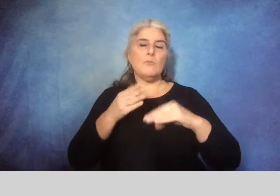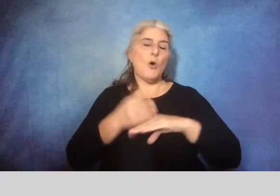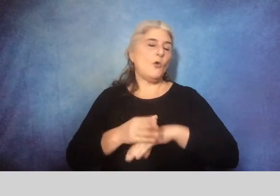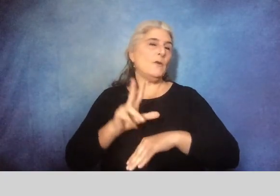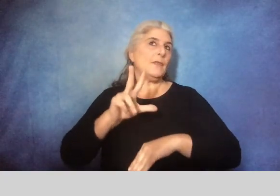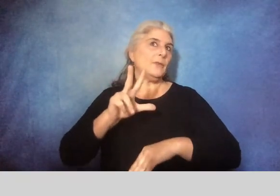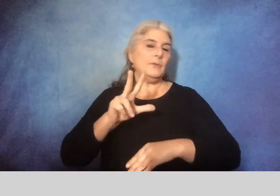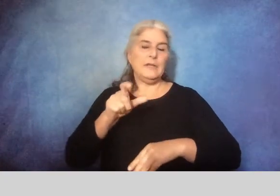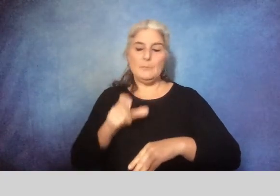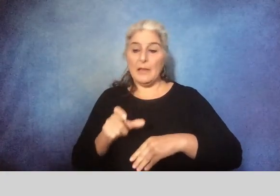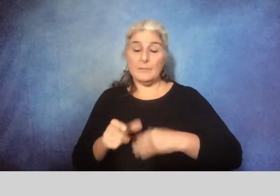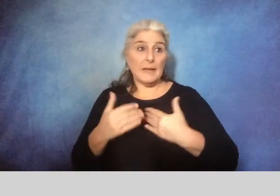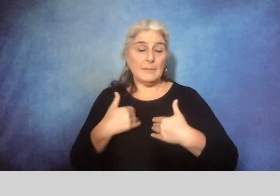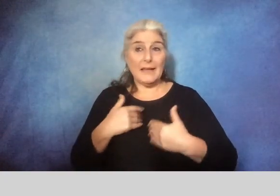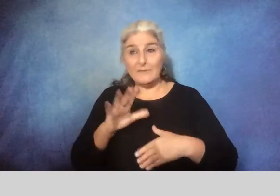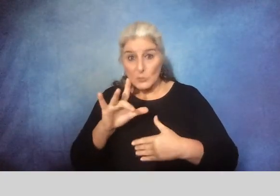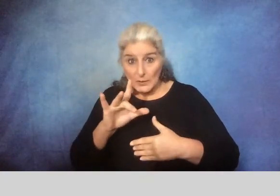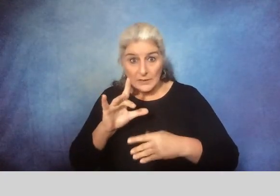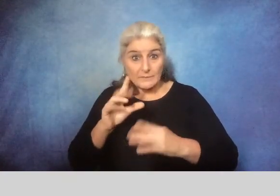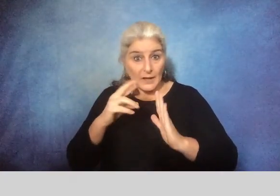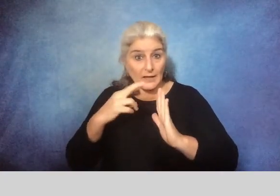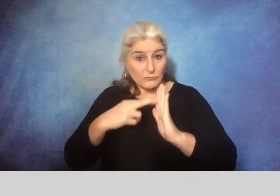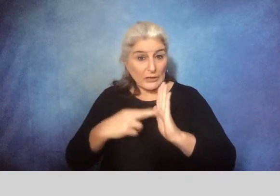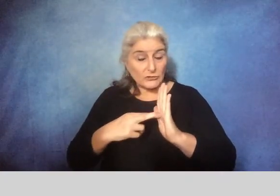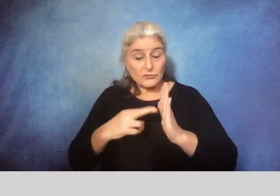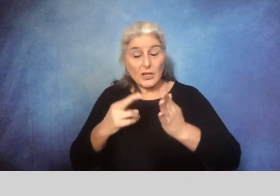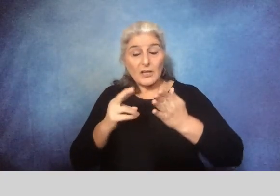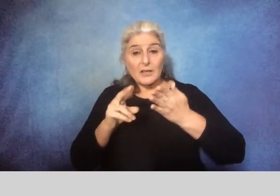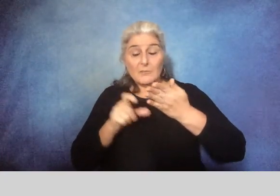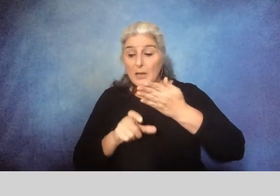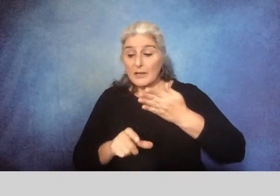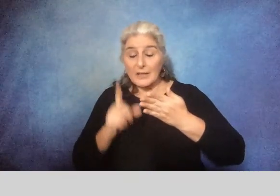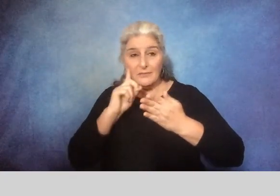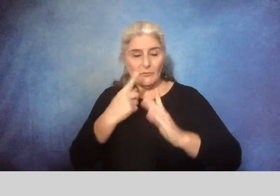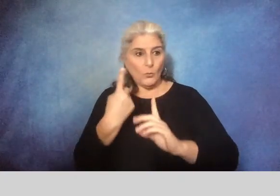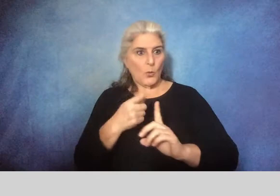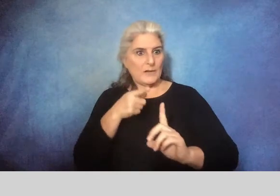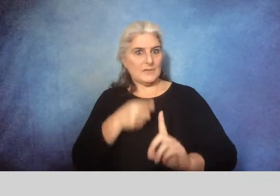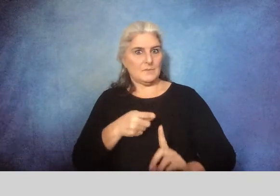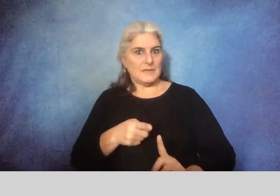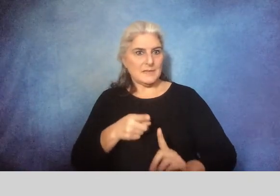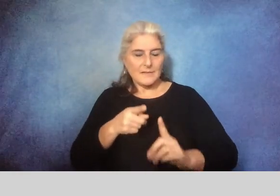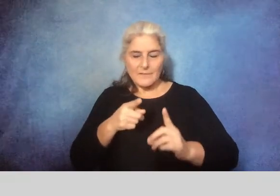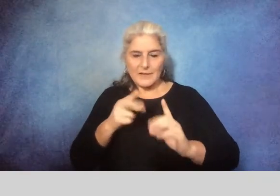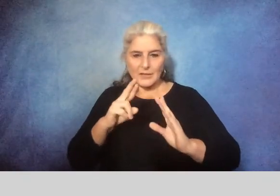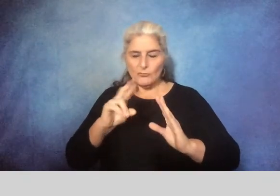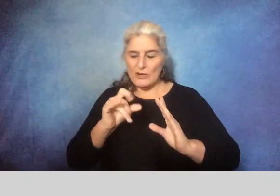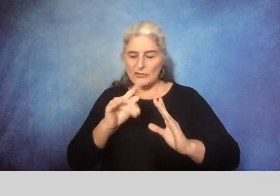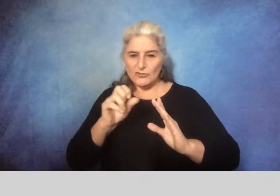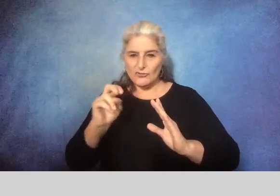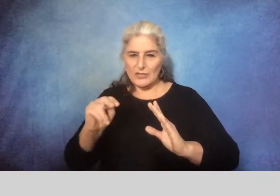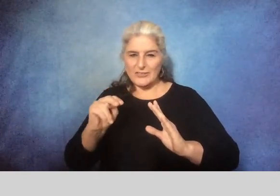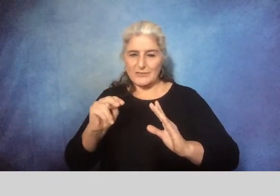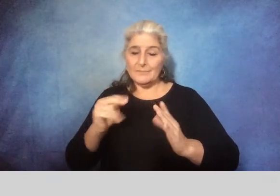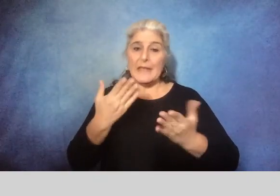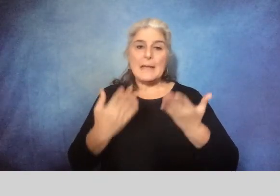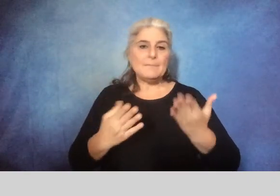25 registered plugins for a single specification. In that scenario, it is not feasible or it is not performant